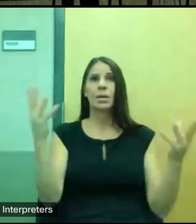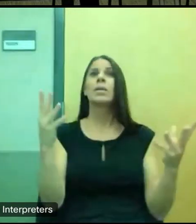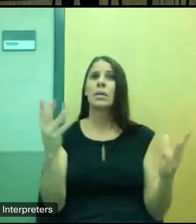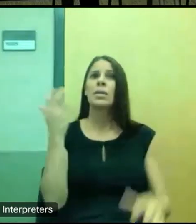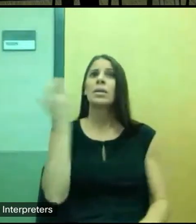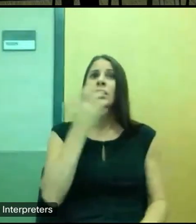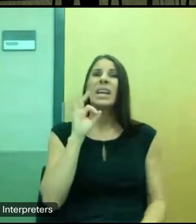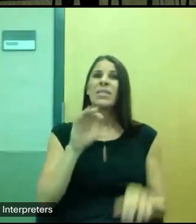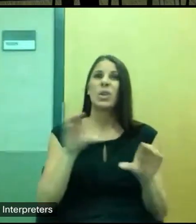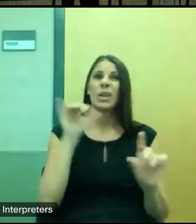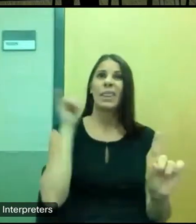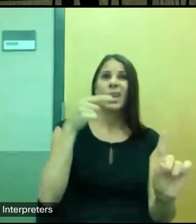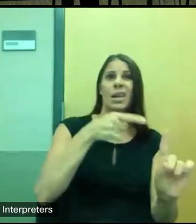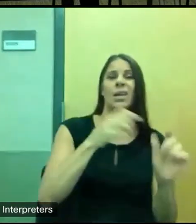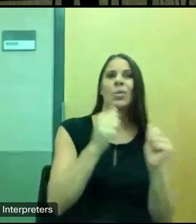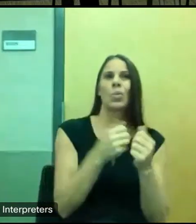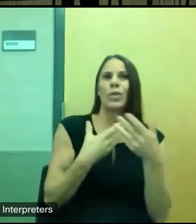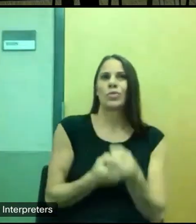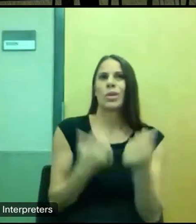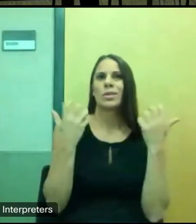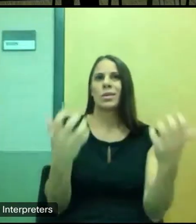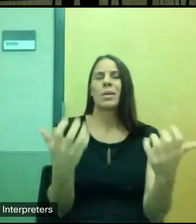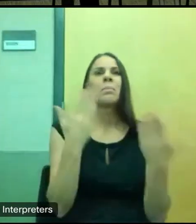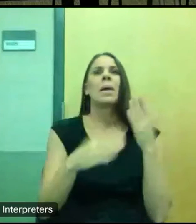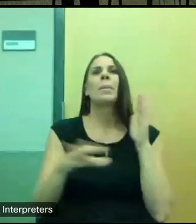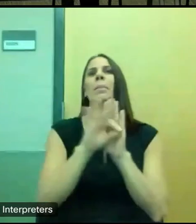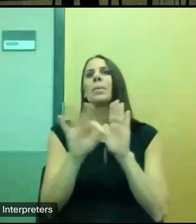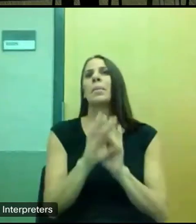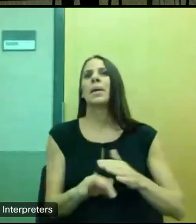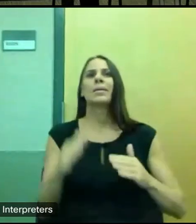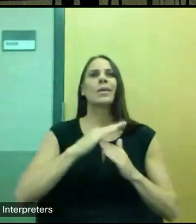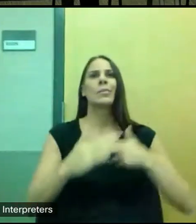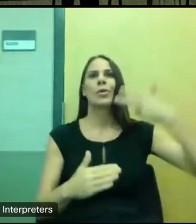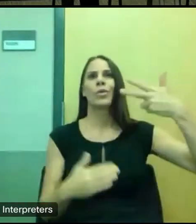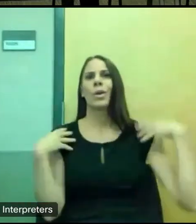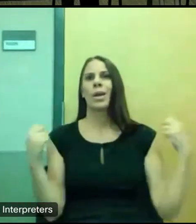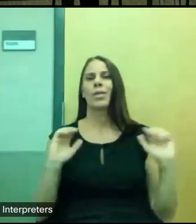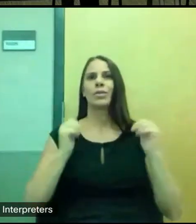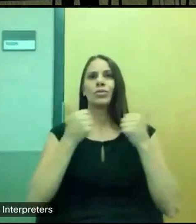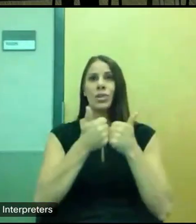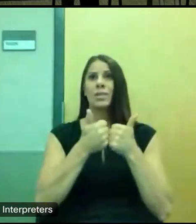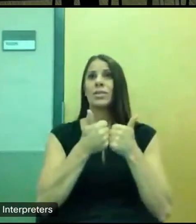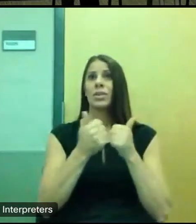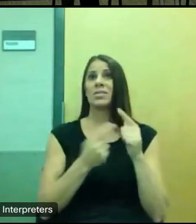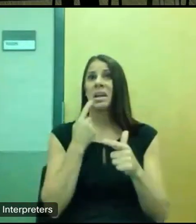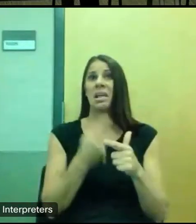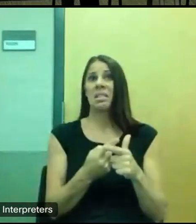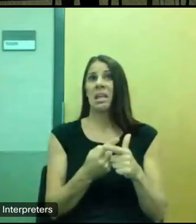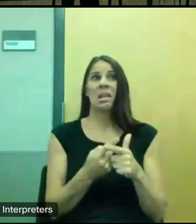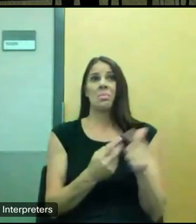audiences, and then really, you know, if you picked here, the top 3 health challenges, and when we think about, you know, being very real about these are the key, these are your